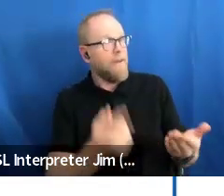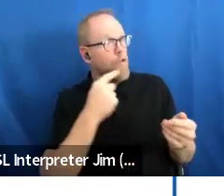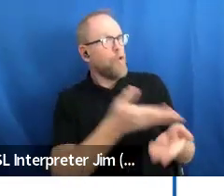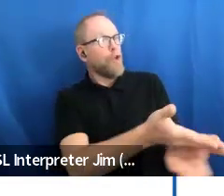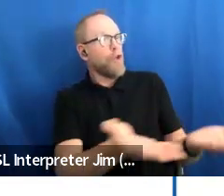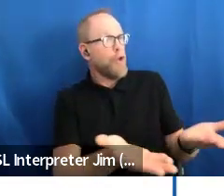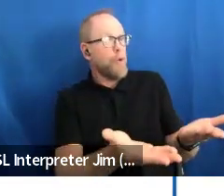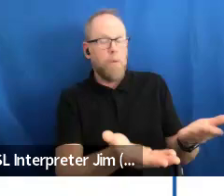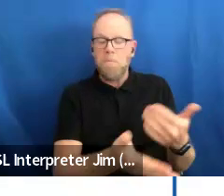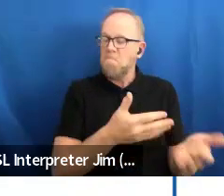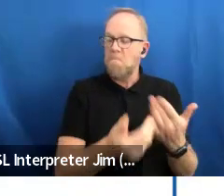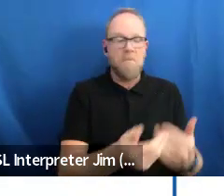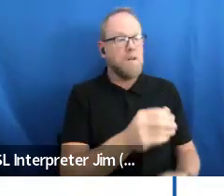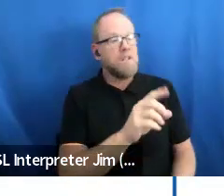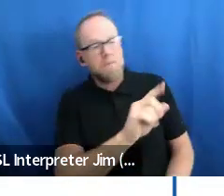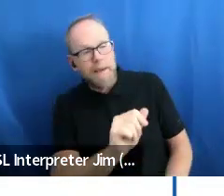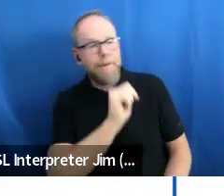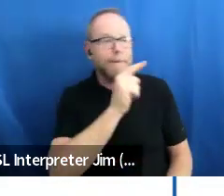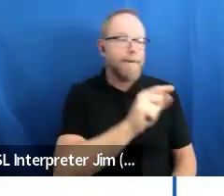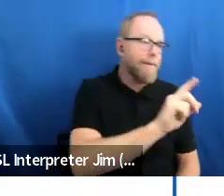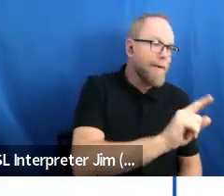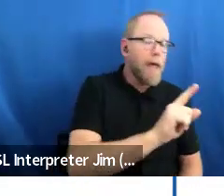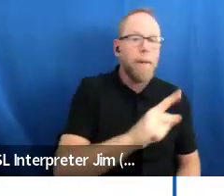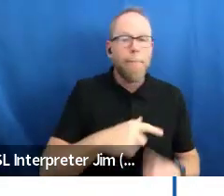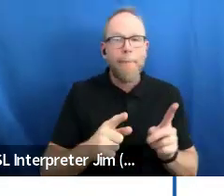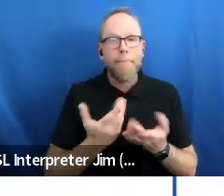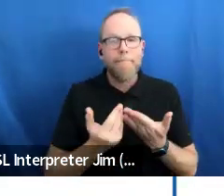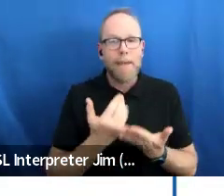able to take advantage of maybe trades that they might be interested in.